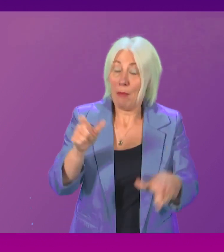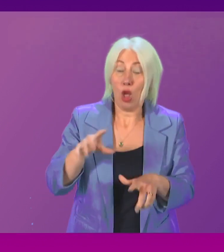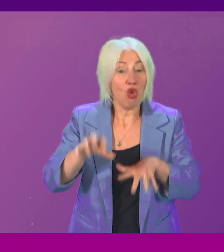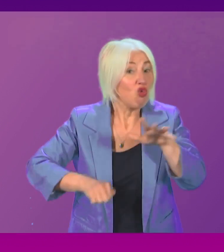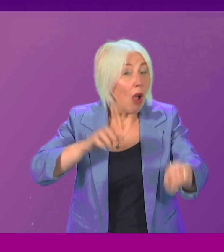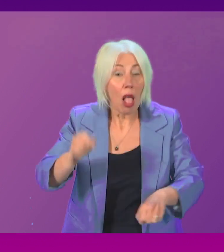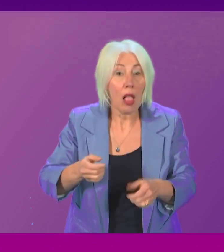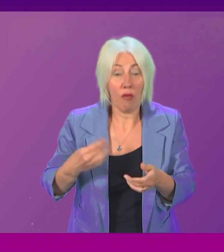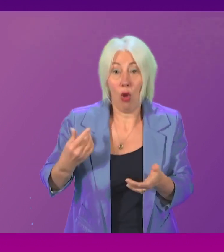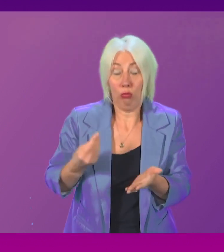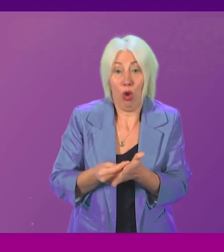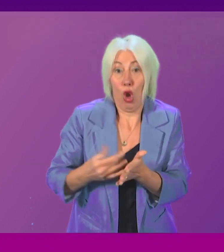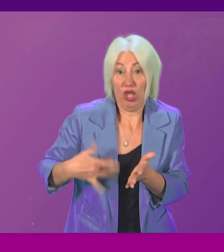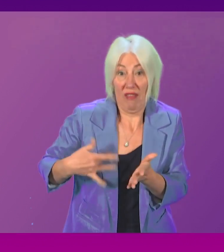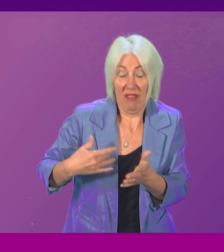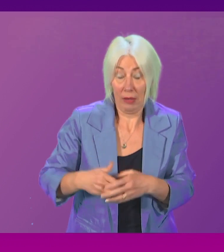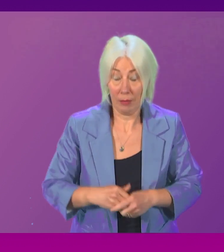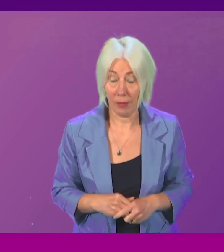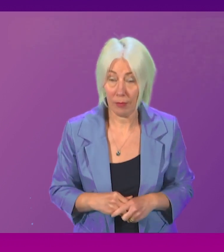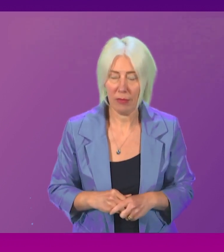Given the scale of the challenges that are piled up in that in-tray, does the First Minister